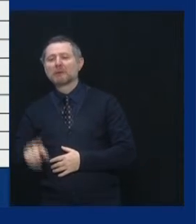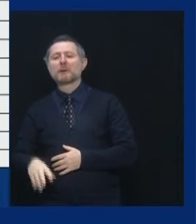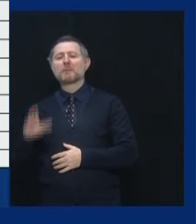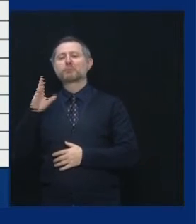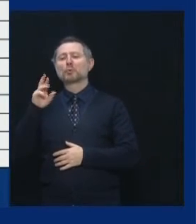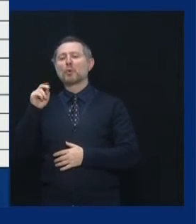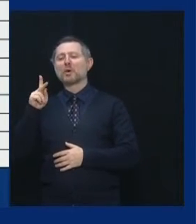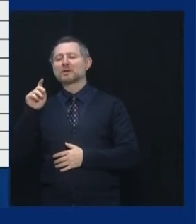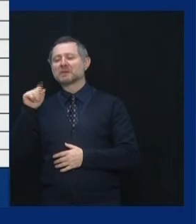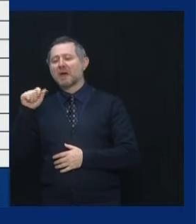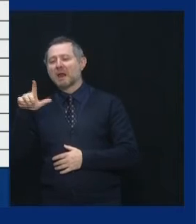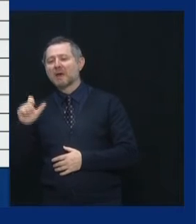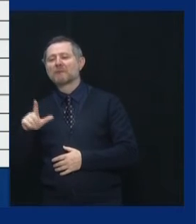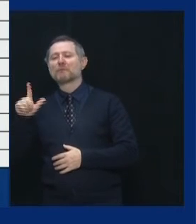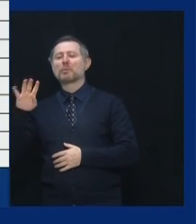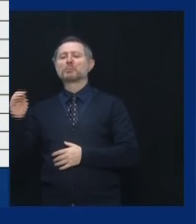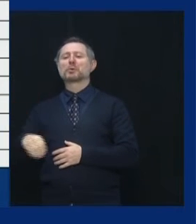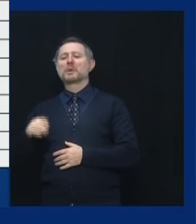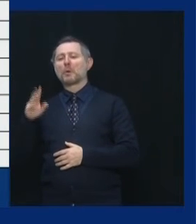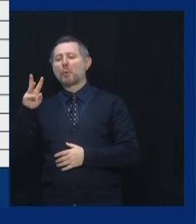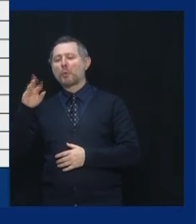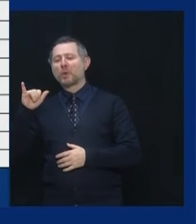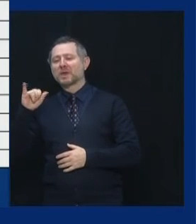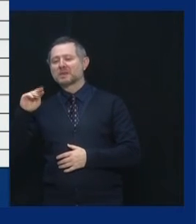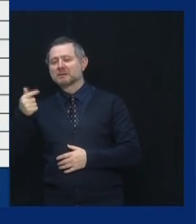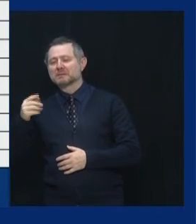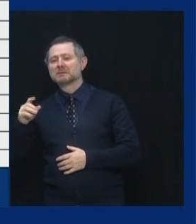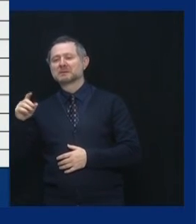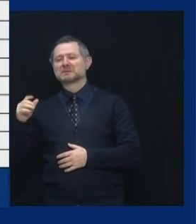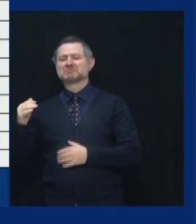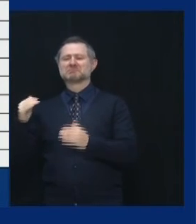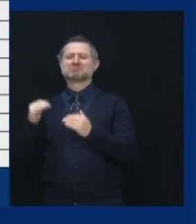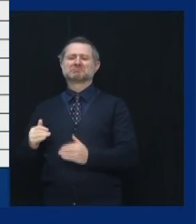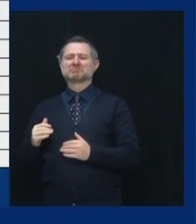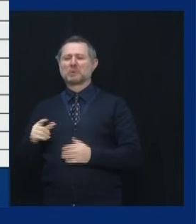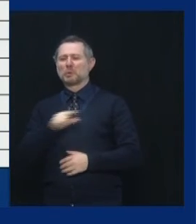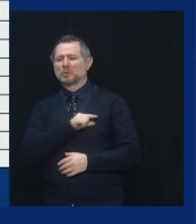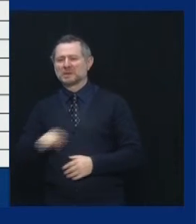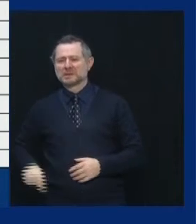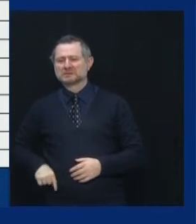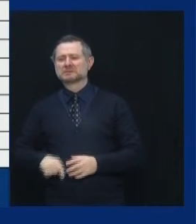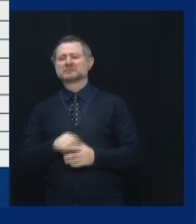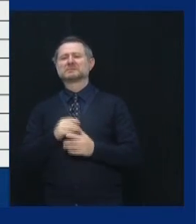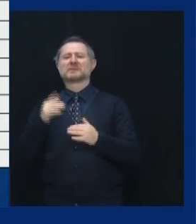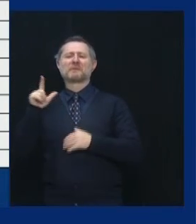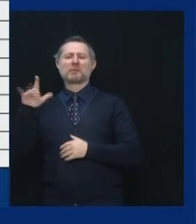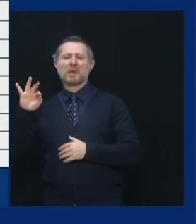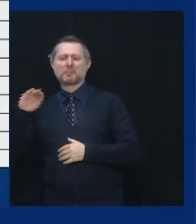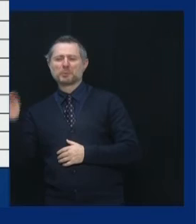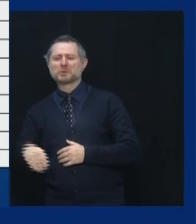NEW ROCHELLE, 23%. BROOKE DALE, IN%.